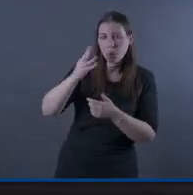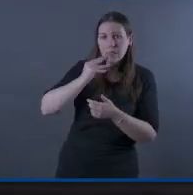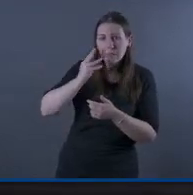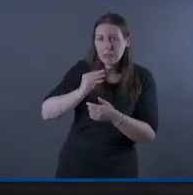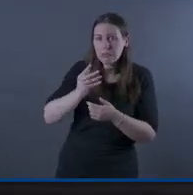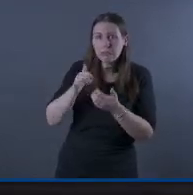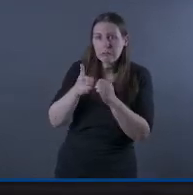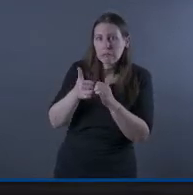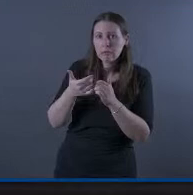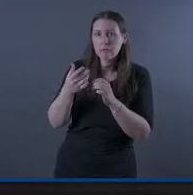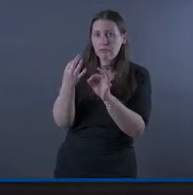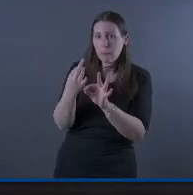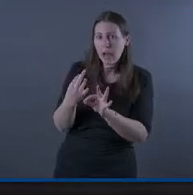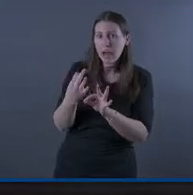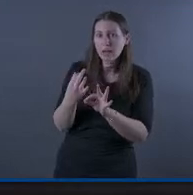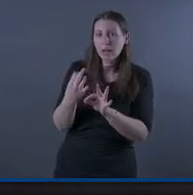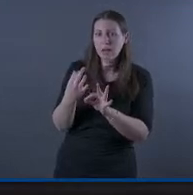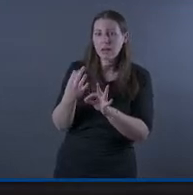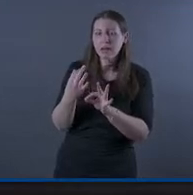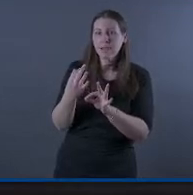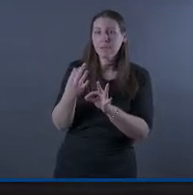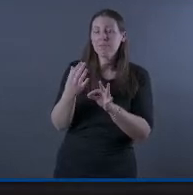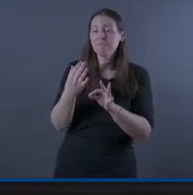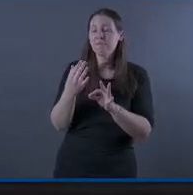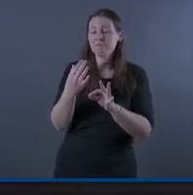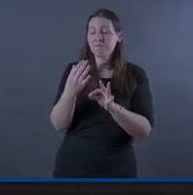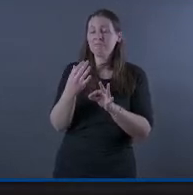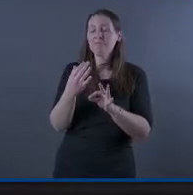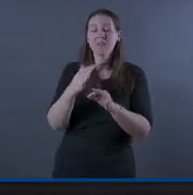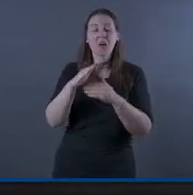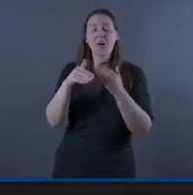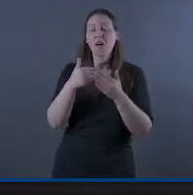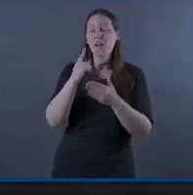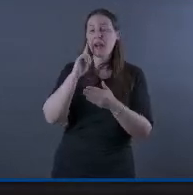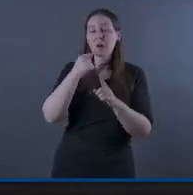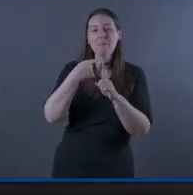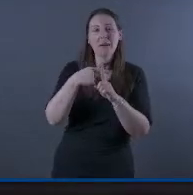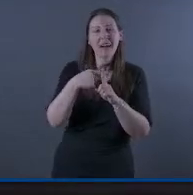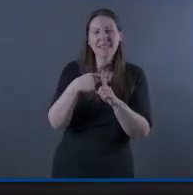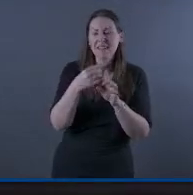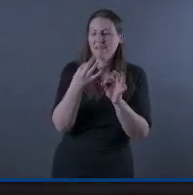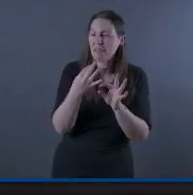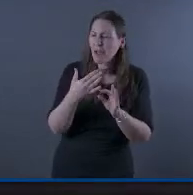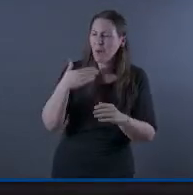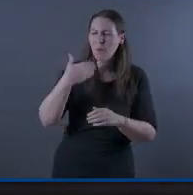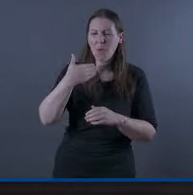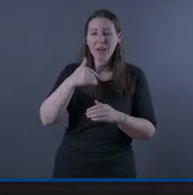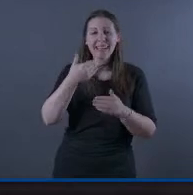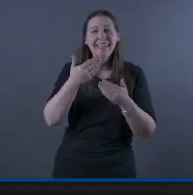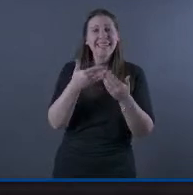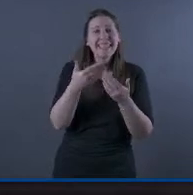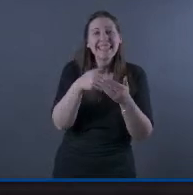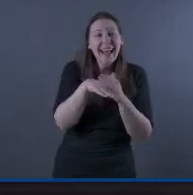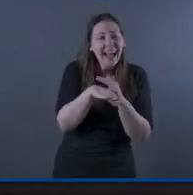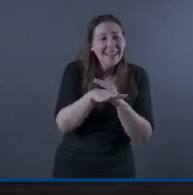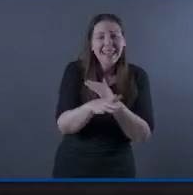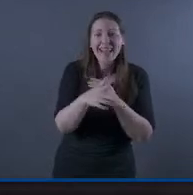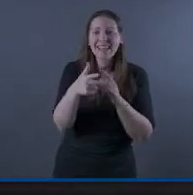And all I heard was praise, it was easy to access. It was very fast. Folks were saying we were in and out in 20 minutes